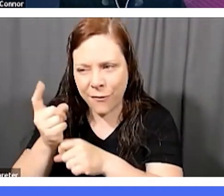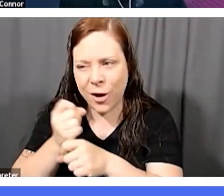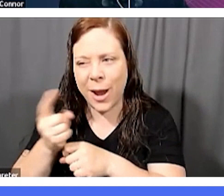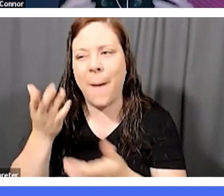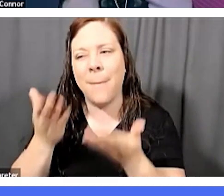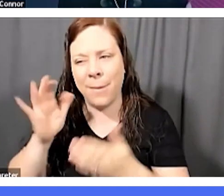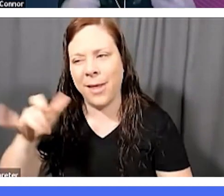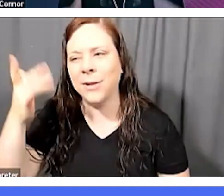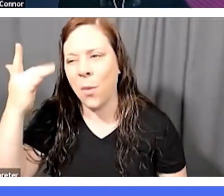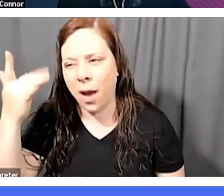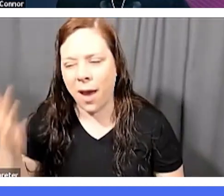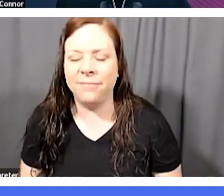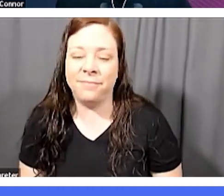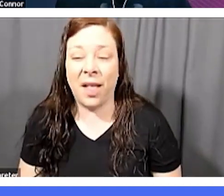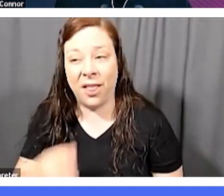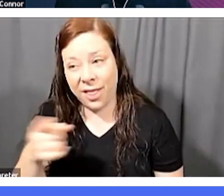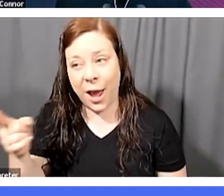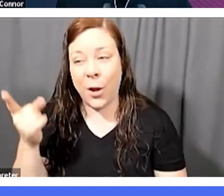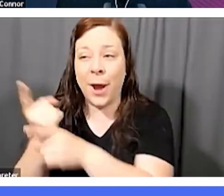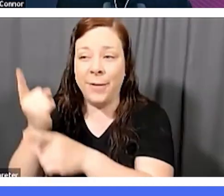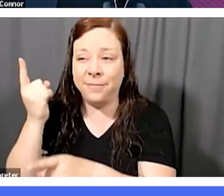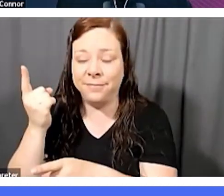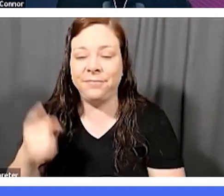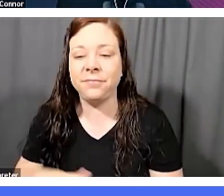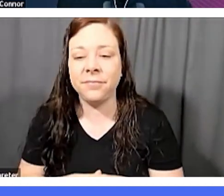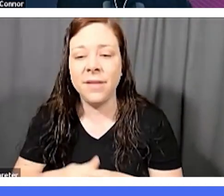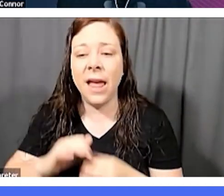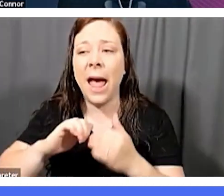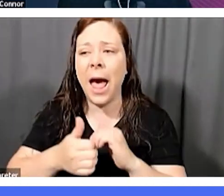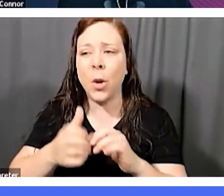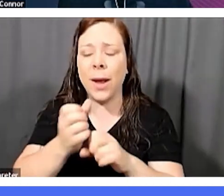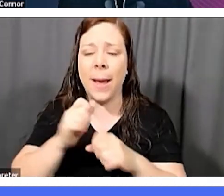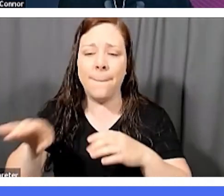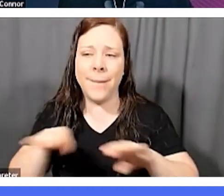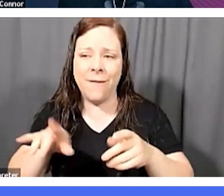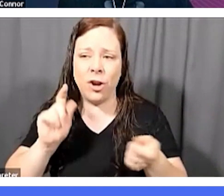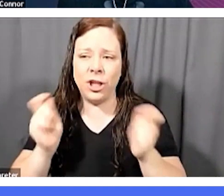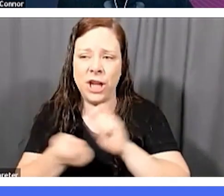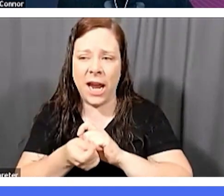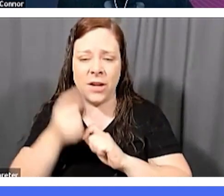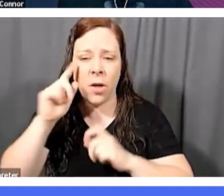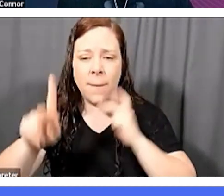How do we make sure that we actually get behavior change from the people that we are teaching ultimately, right? That's what we are looking for